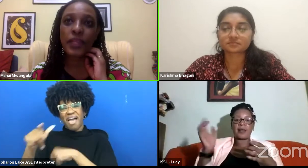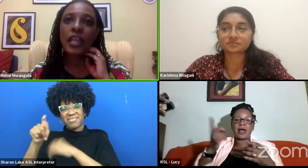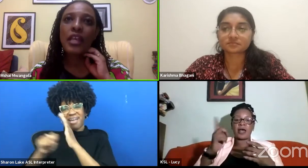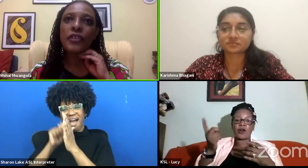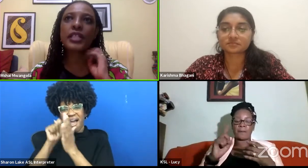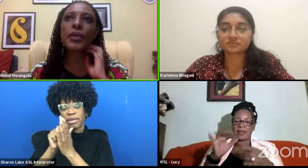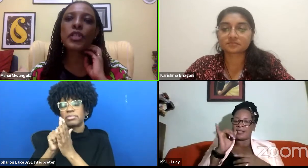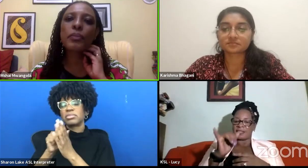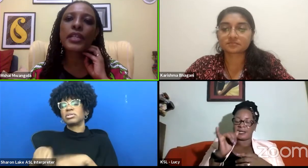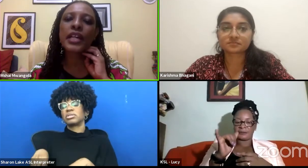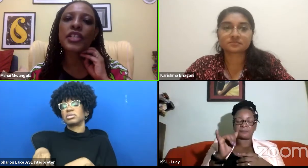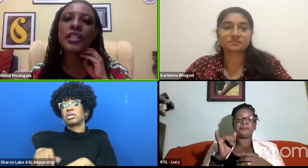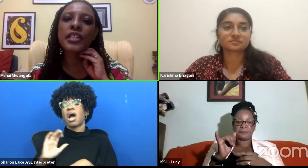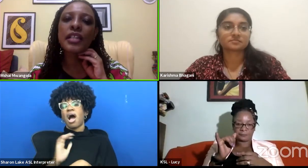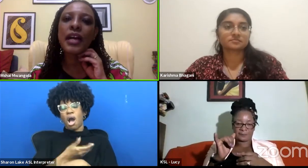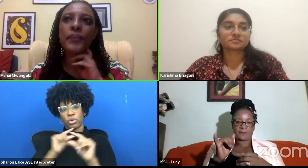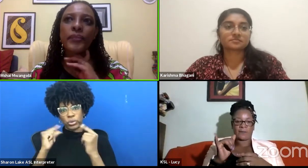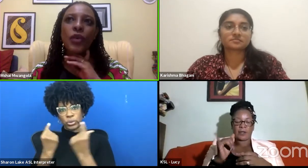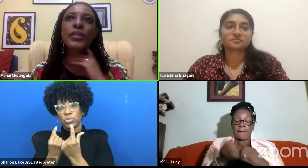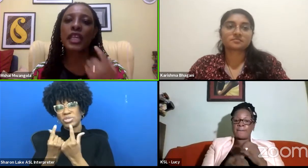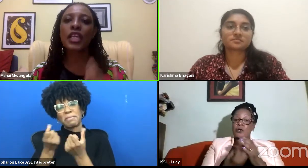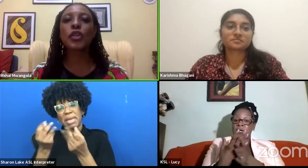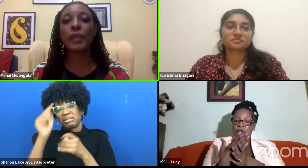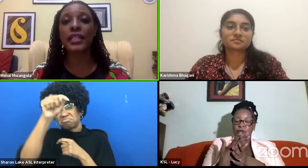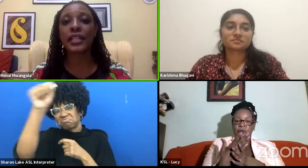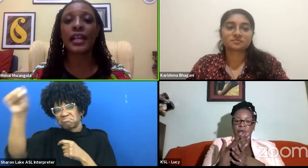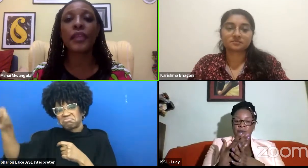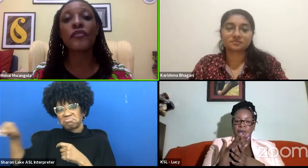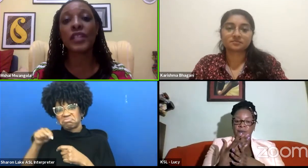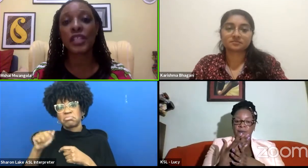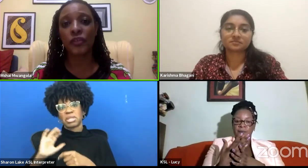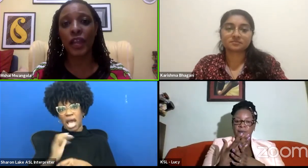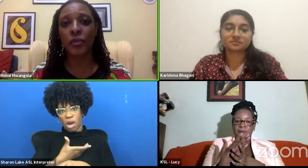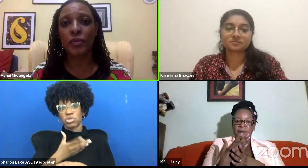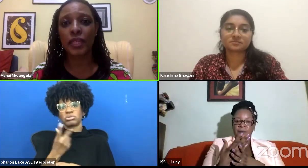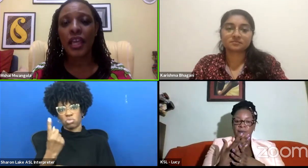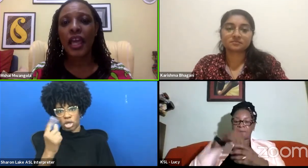Theatre Workshop Productions was incubated at the University of Nairobi